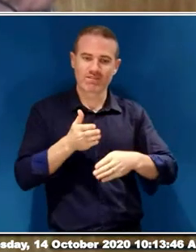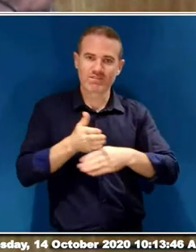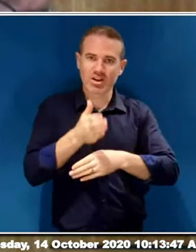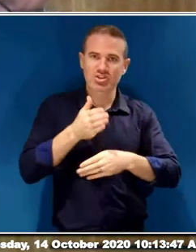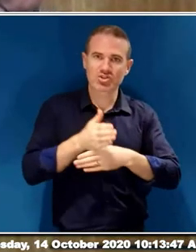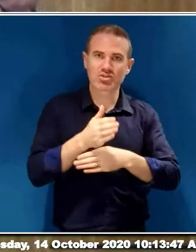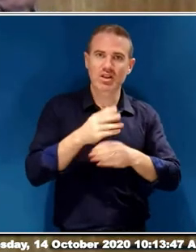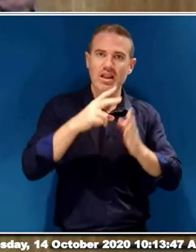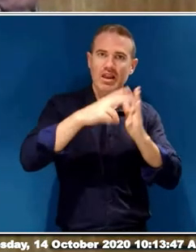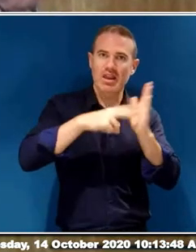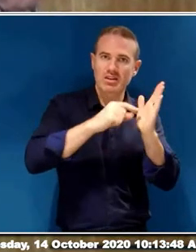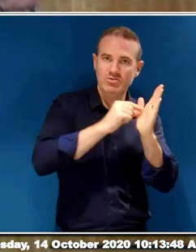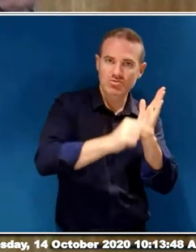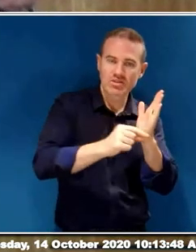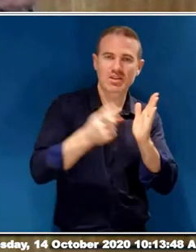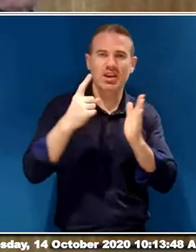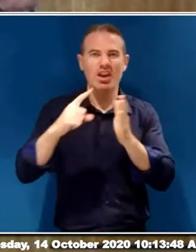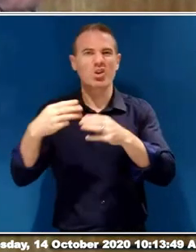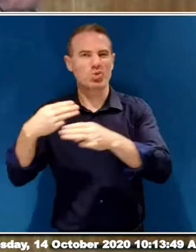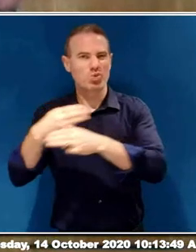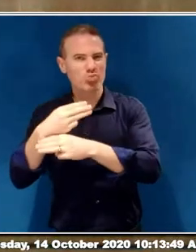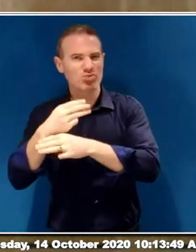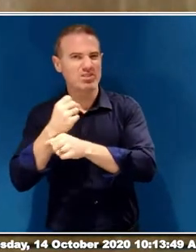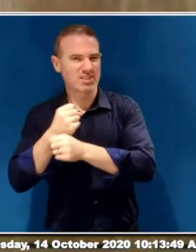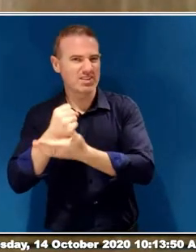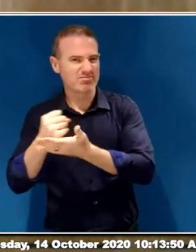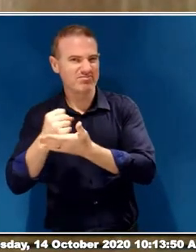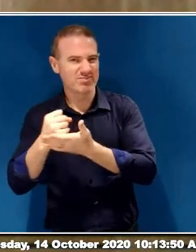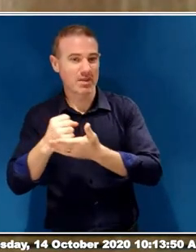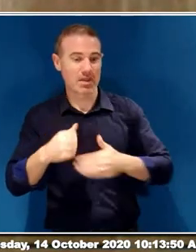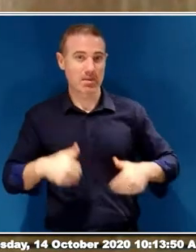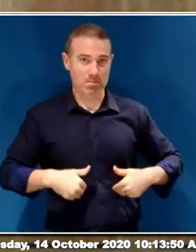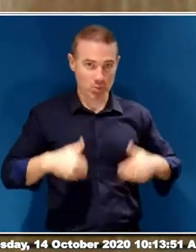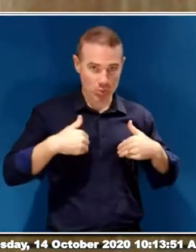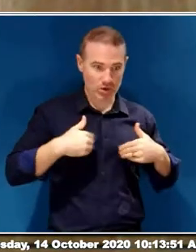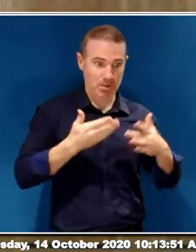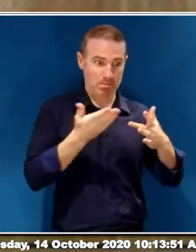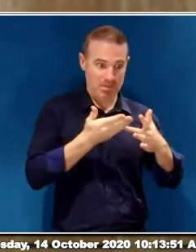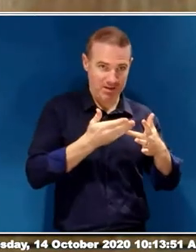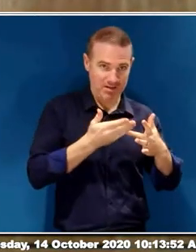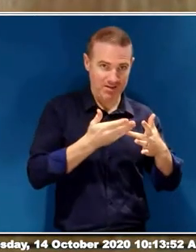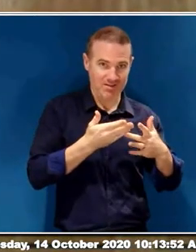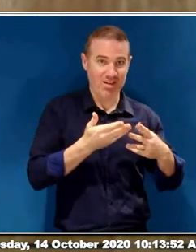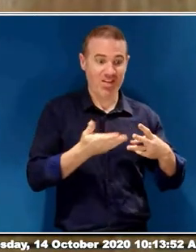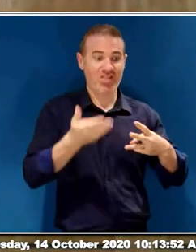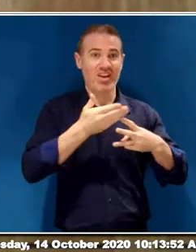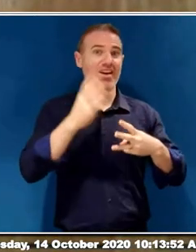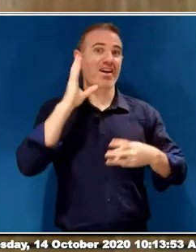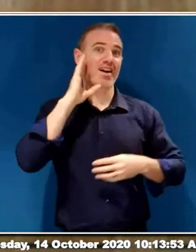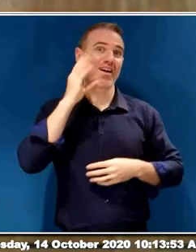the middle session, and in the afternoon he would transition into a mainstream classroom supported by a teacher aide.